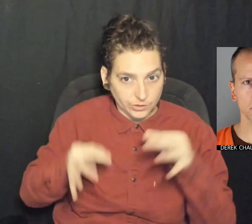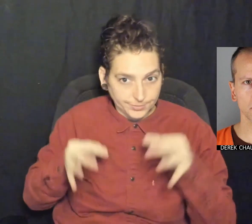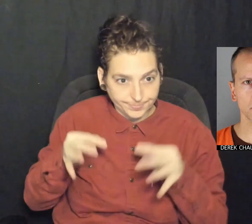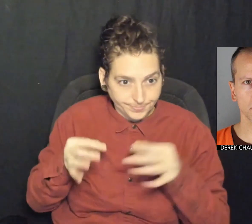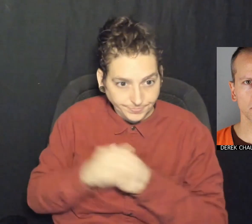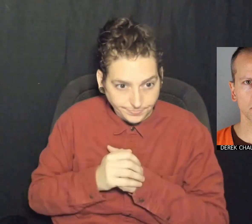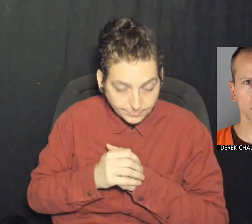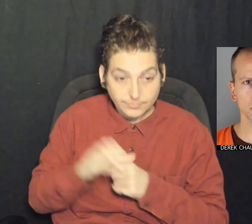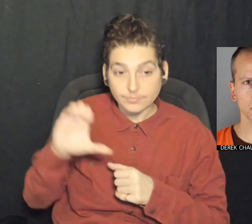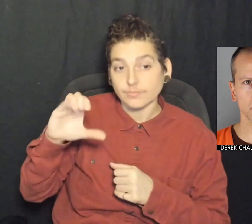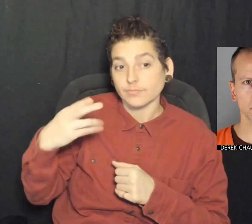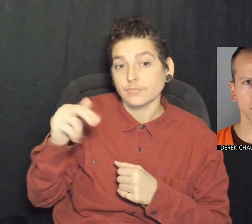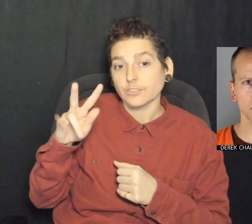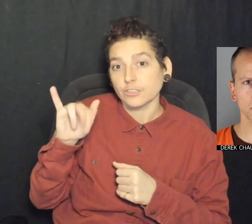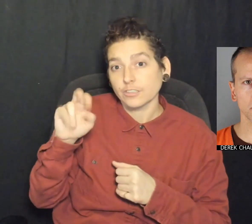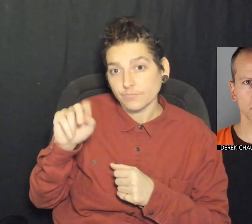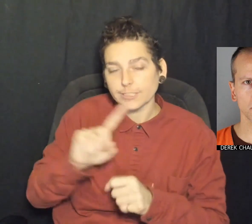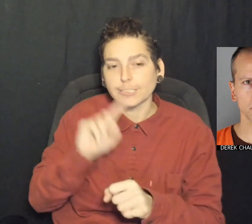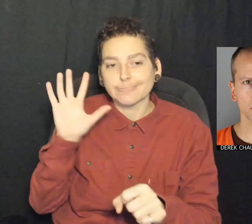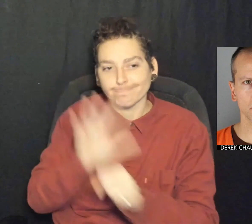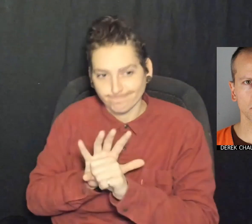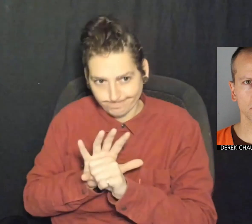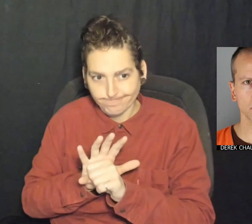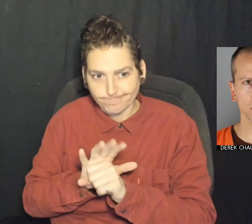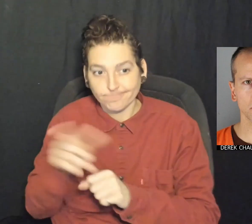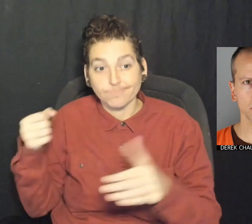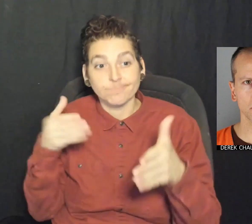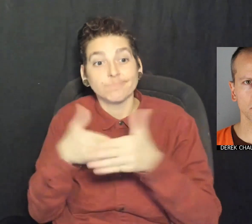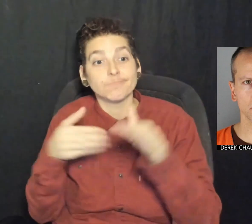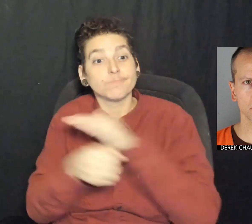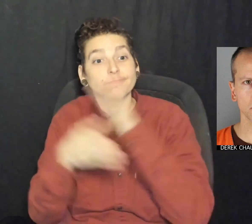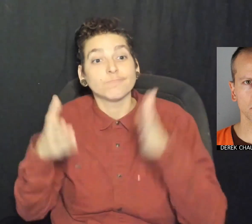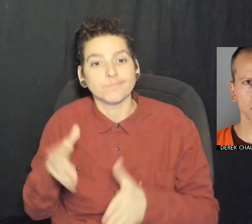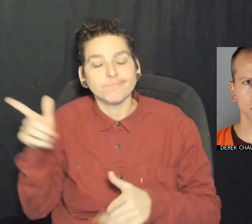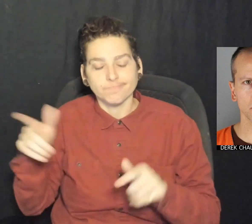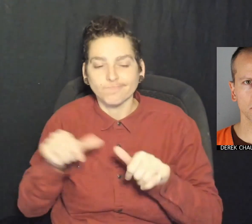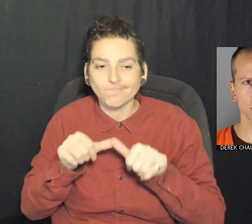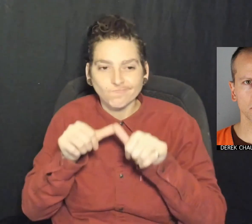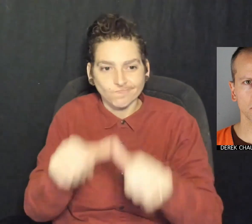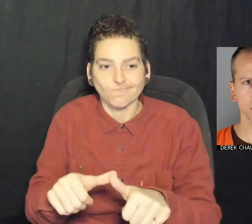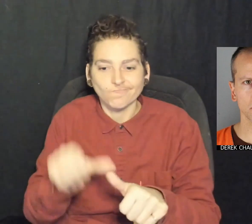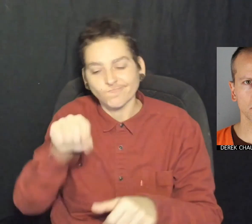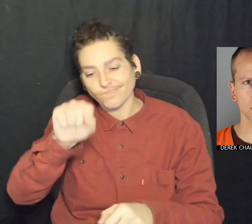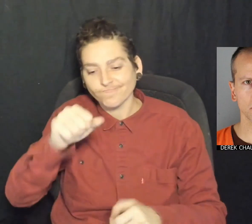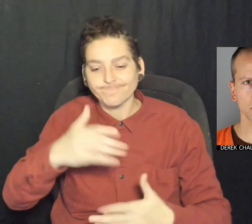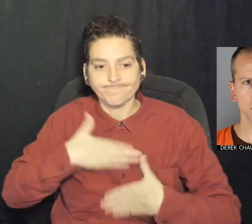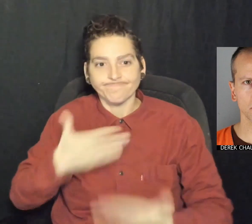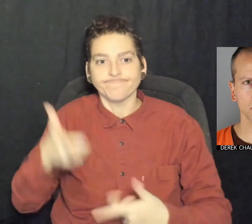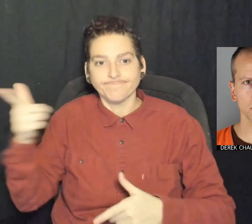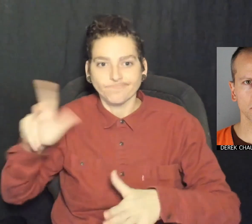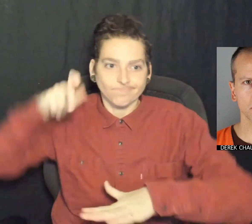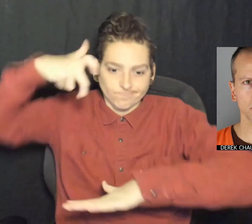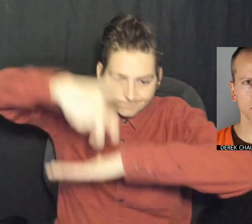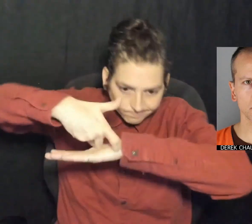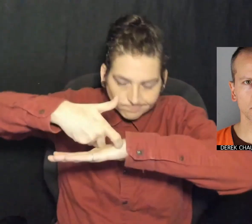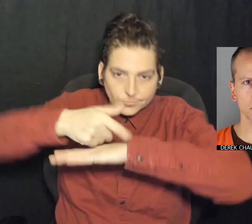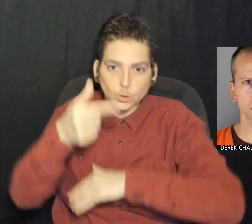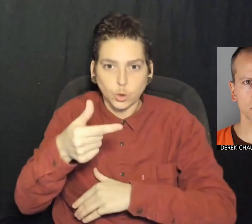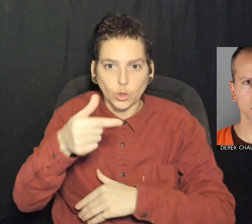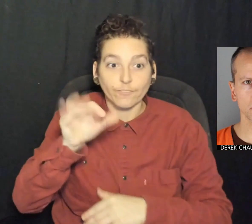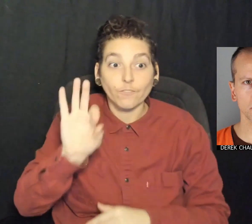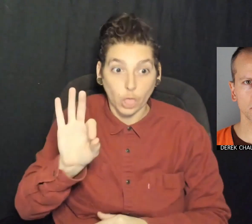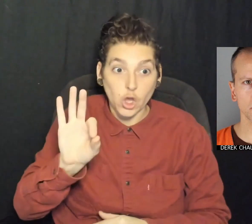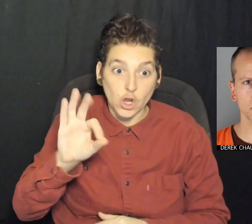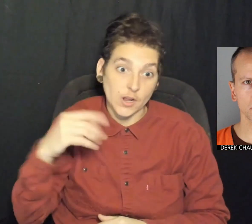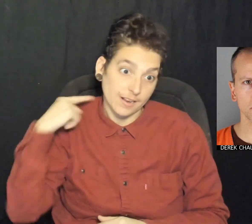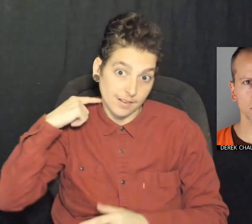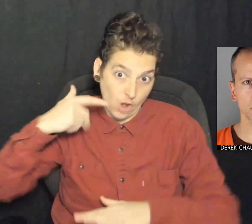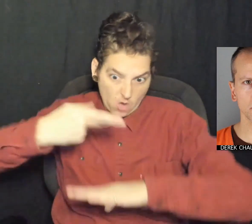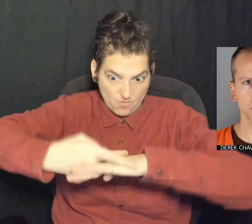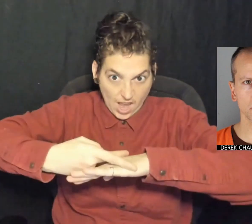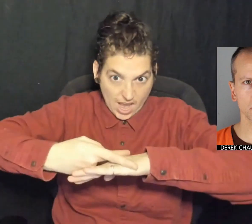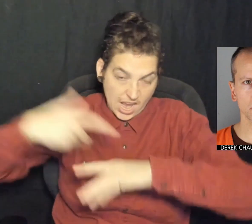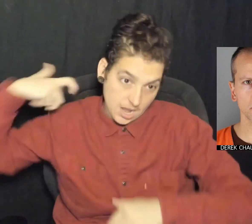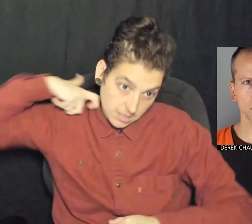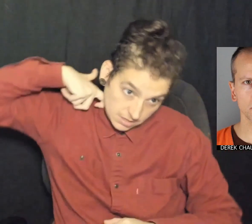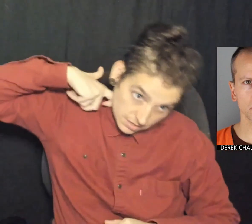him in federal court Chauvin confirmed to prosecutors he continued to hold George Floyd